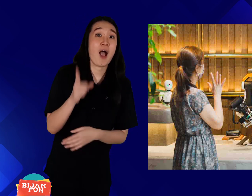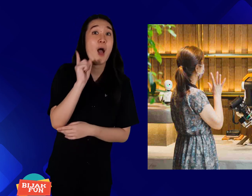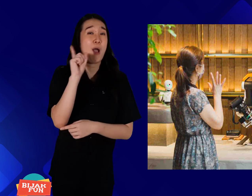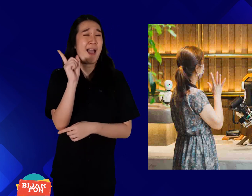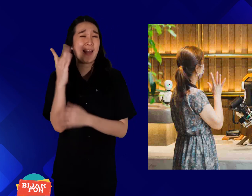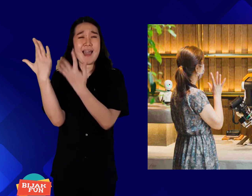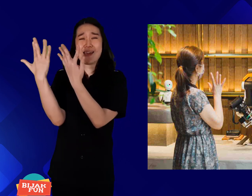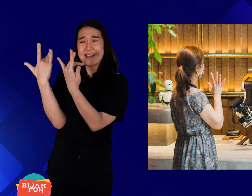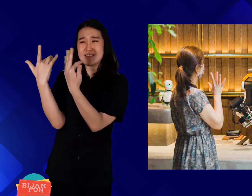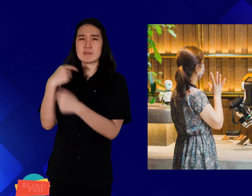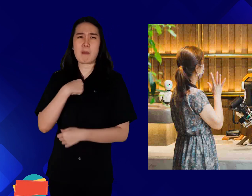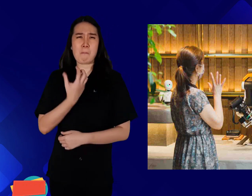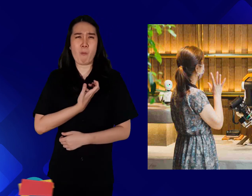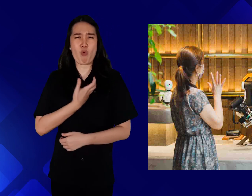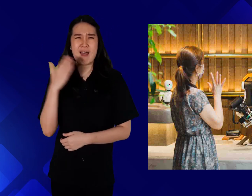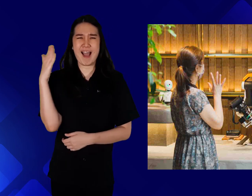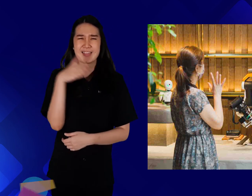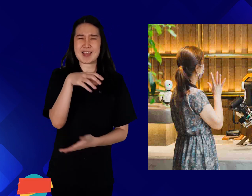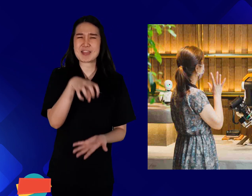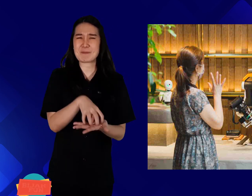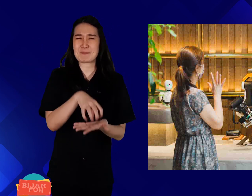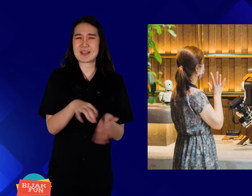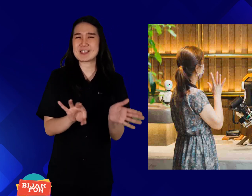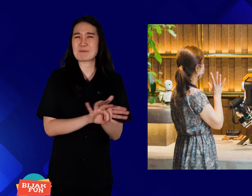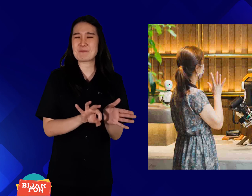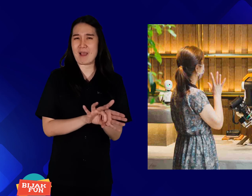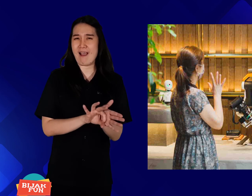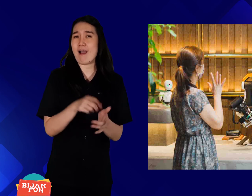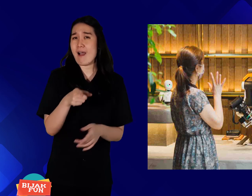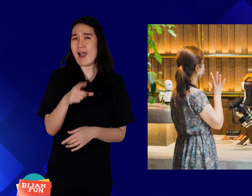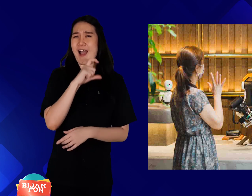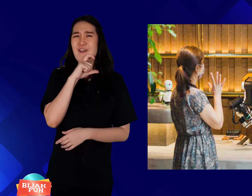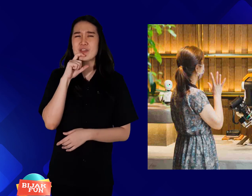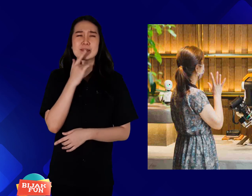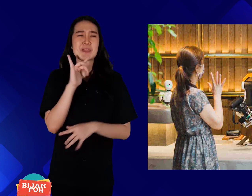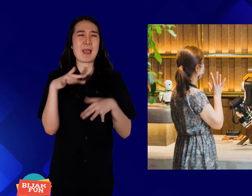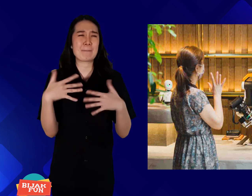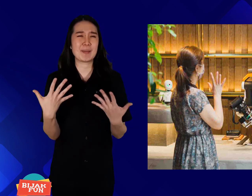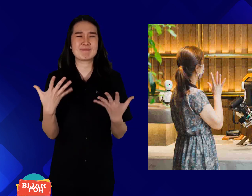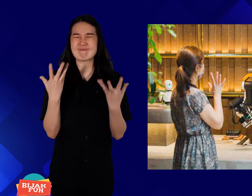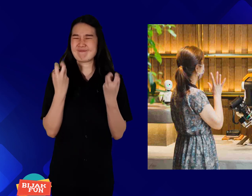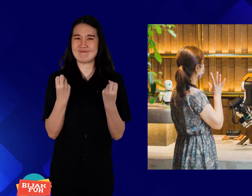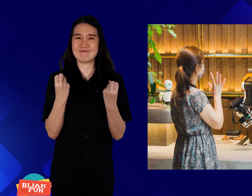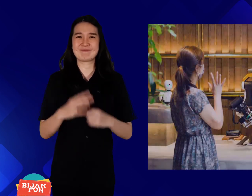If there is luck, I want to come see what the cafe is like.